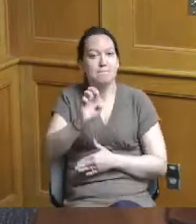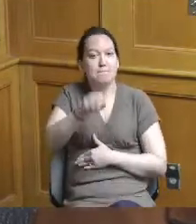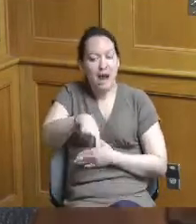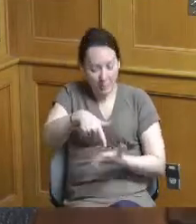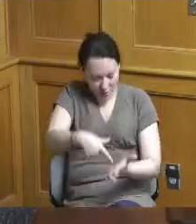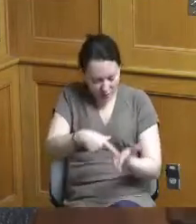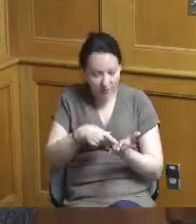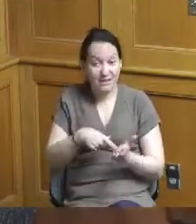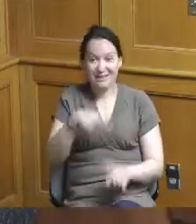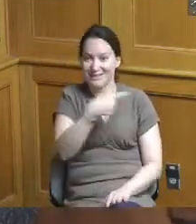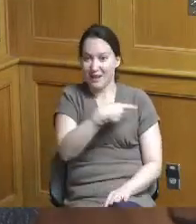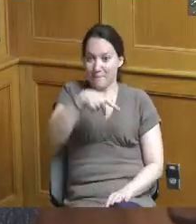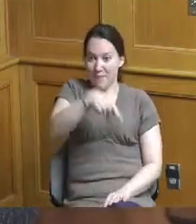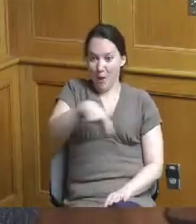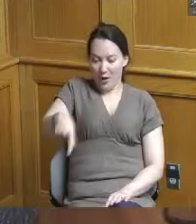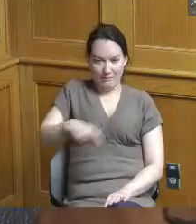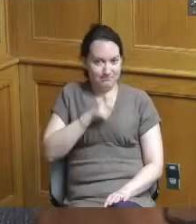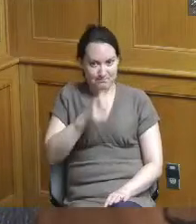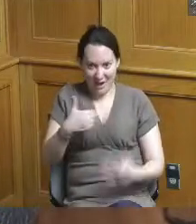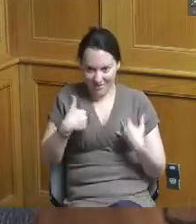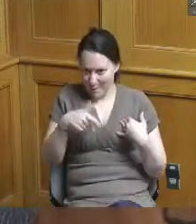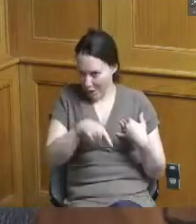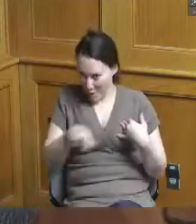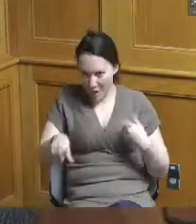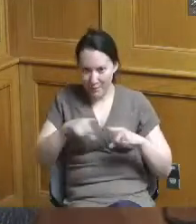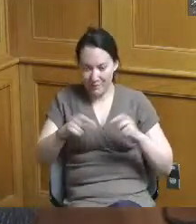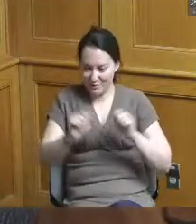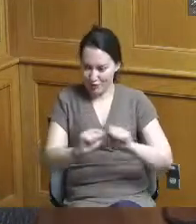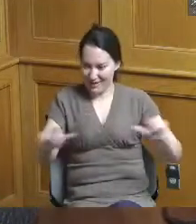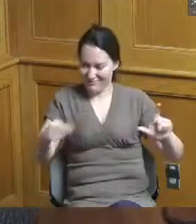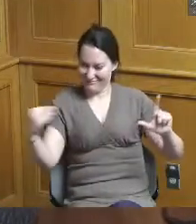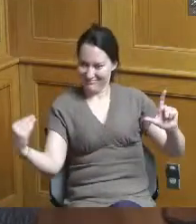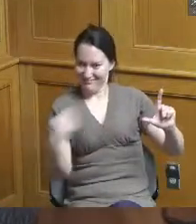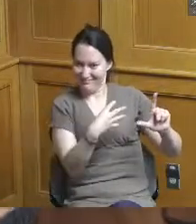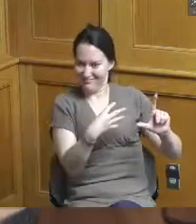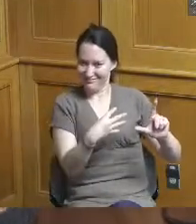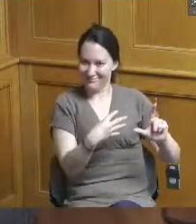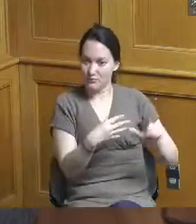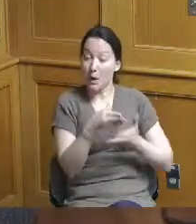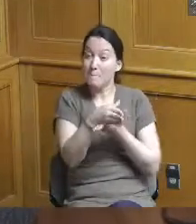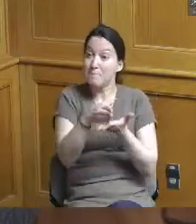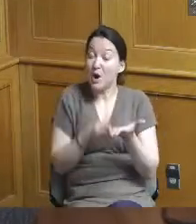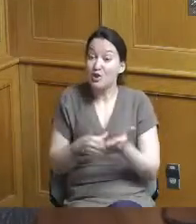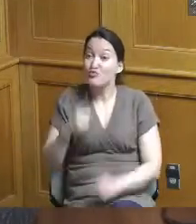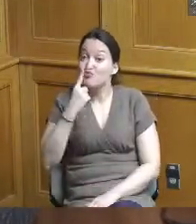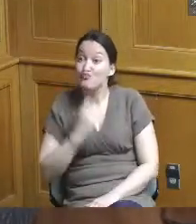was in the PowerPoint I don't have PowerPoint but I'll try to put it up the part is red that we own